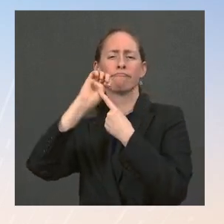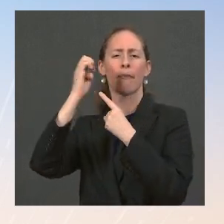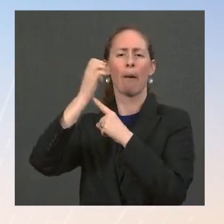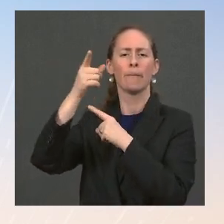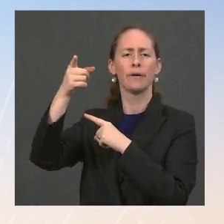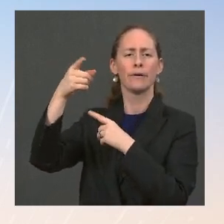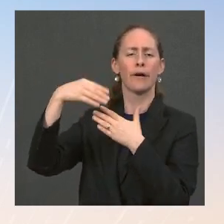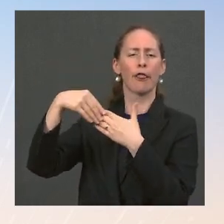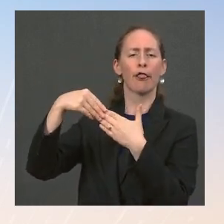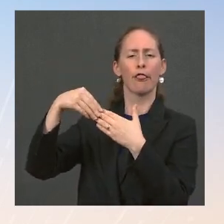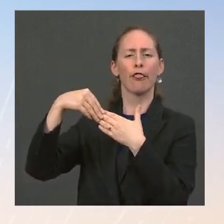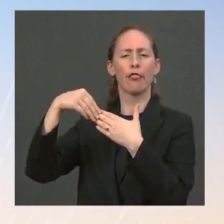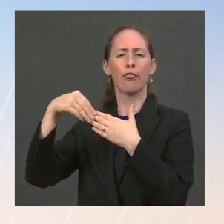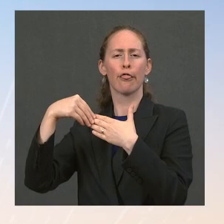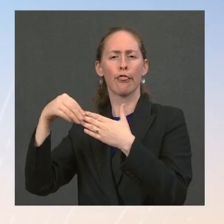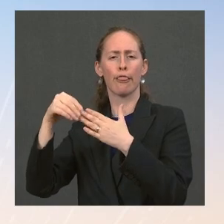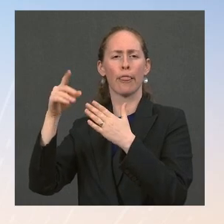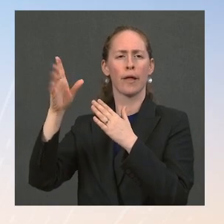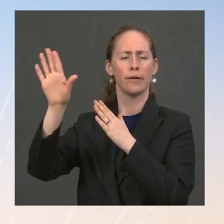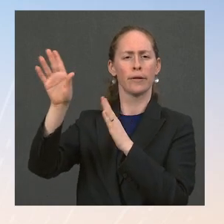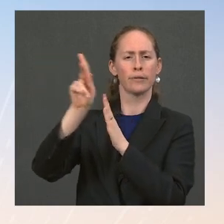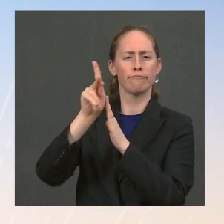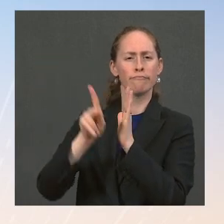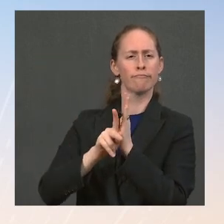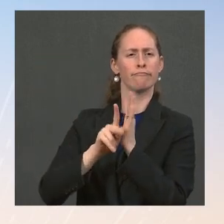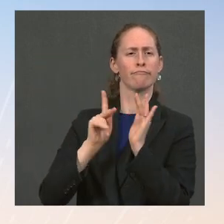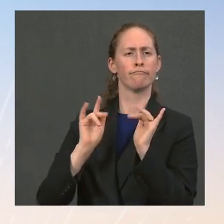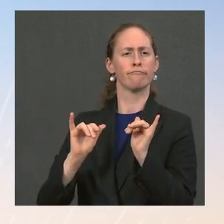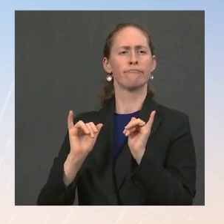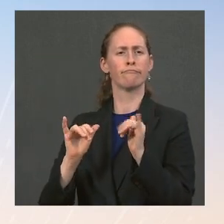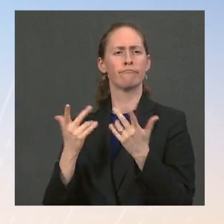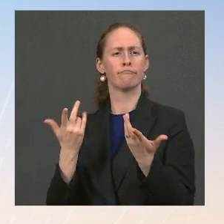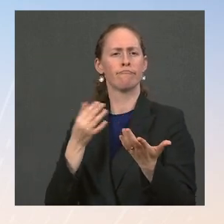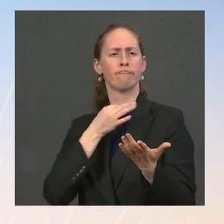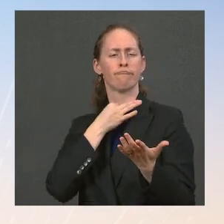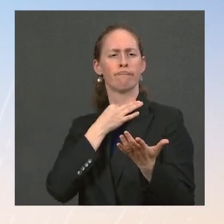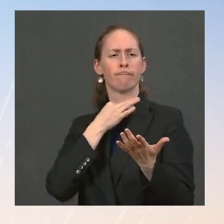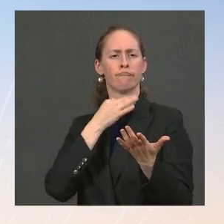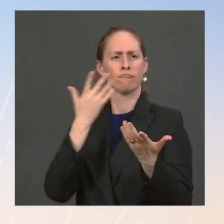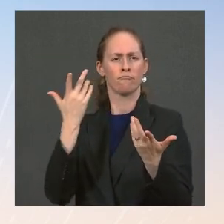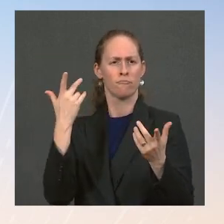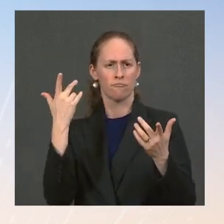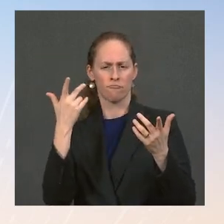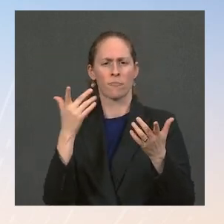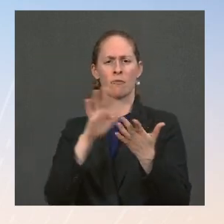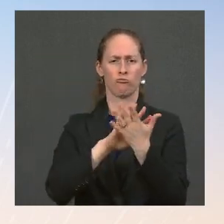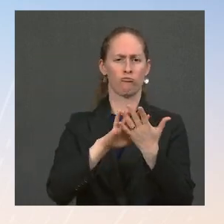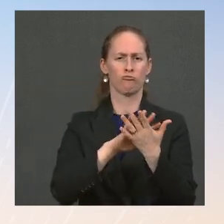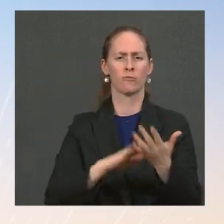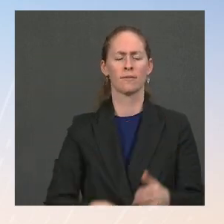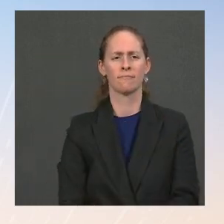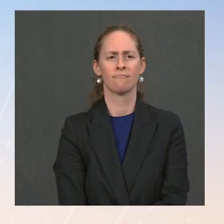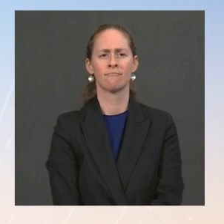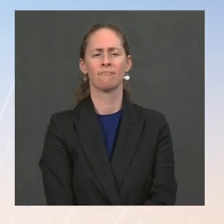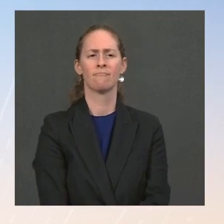you know, keeping in mind, rising gas prices? Ms. Psaki: Well, we are in touch. We are not a member of OPEC, as you all know.